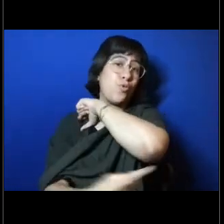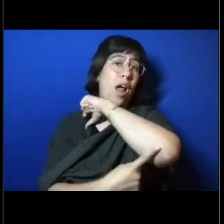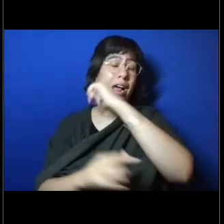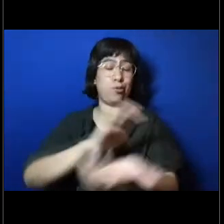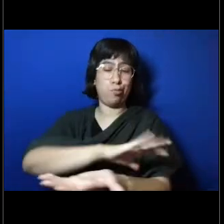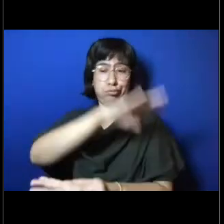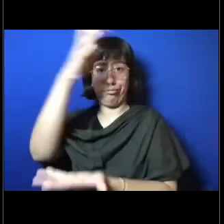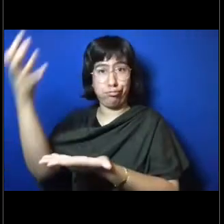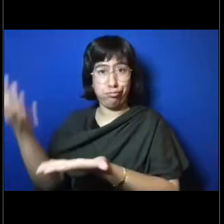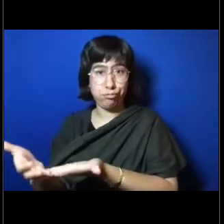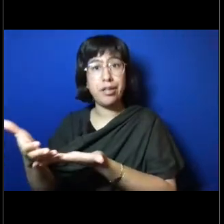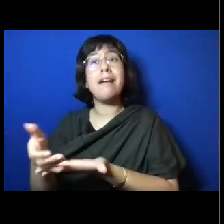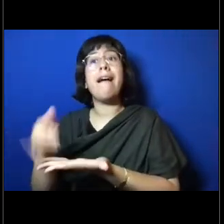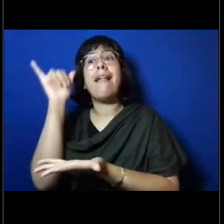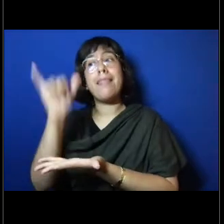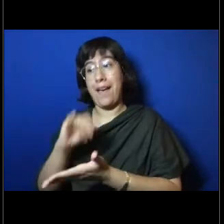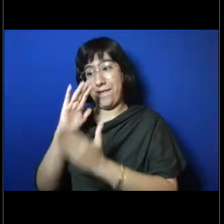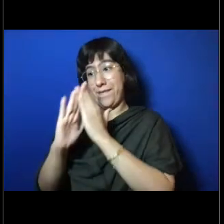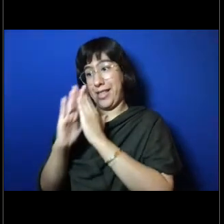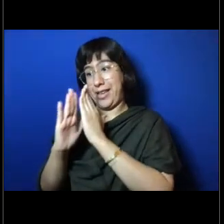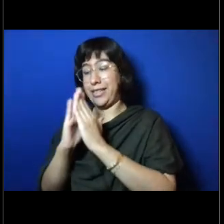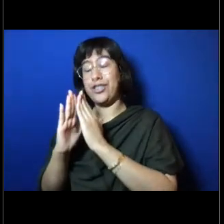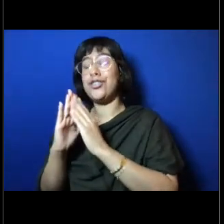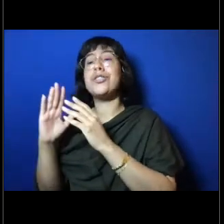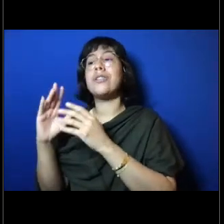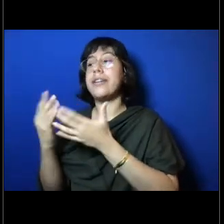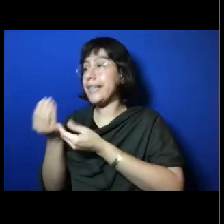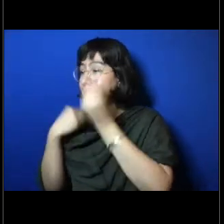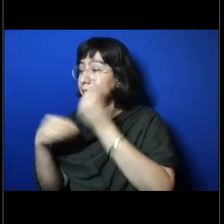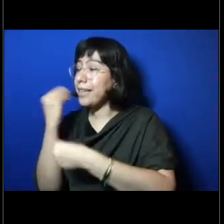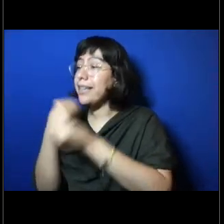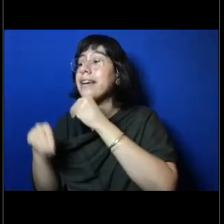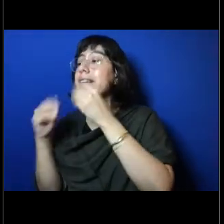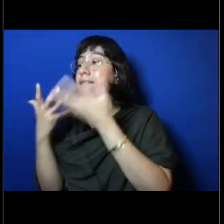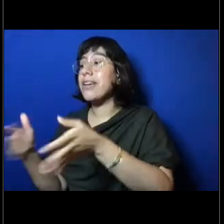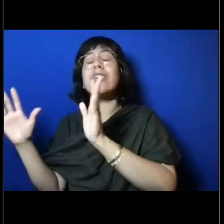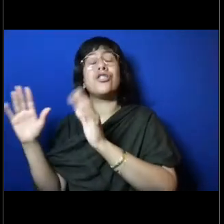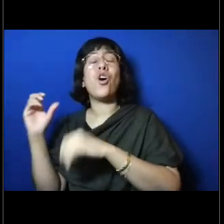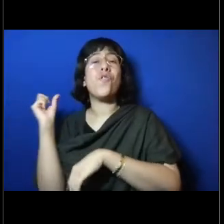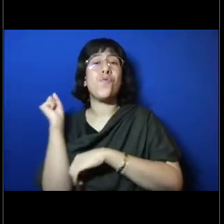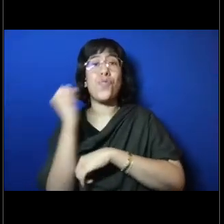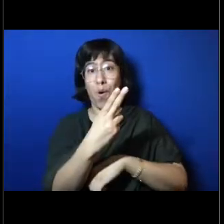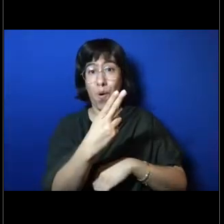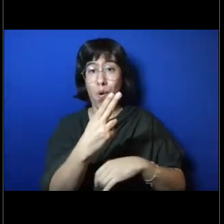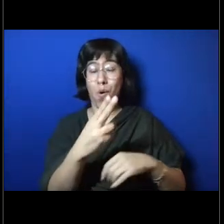and in that village they'll have a place that they put all of their waste. And a lot of their waste were abalone shells